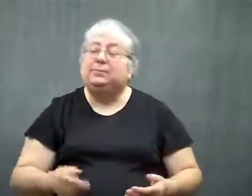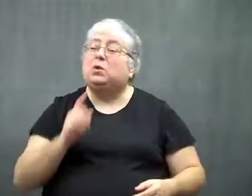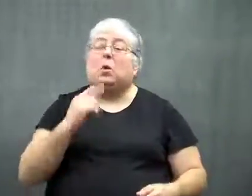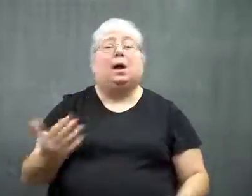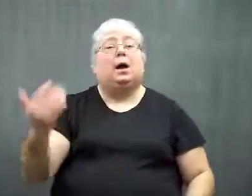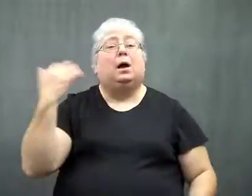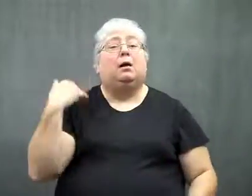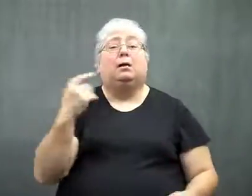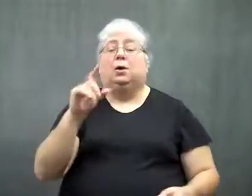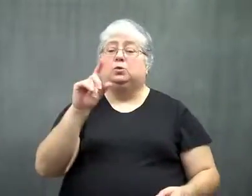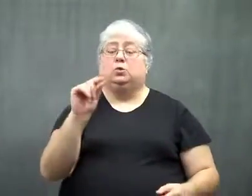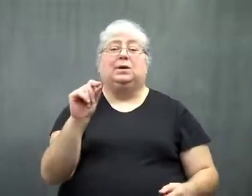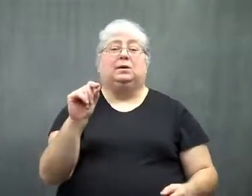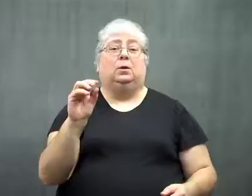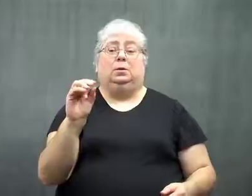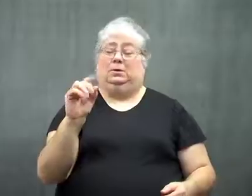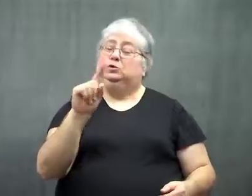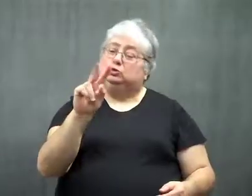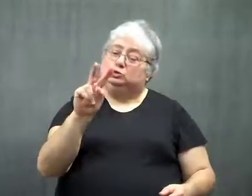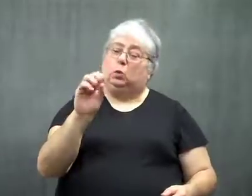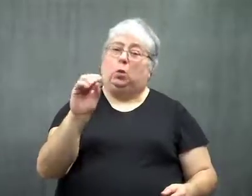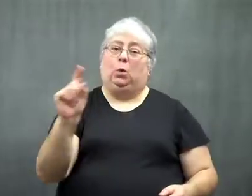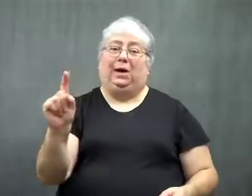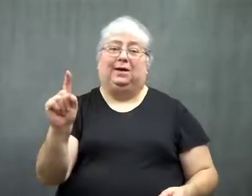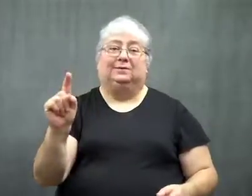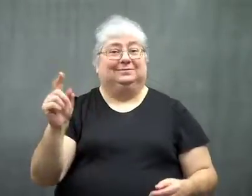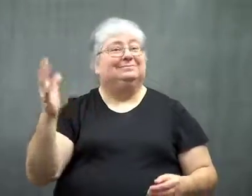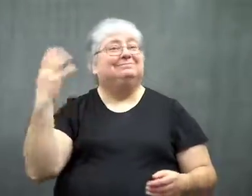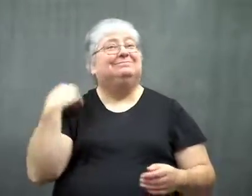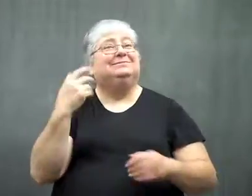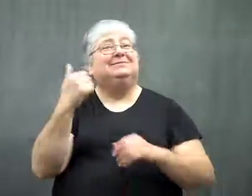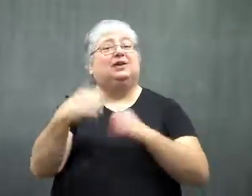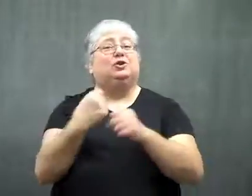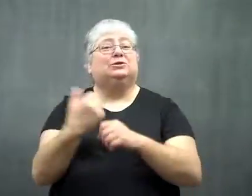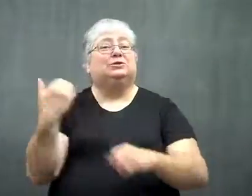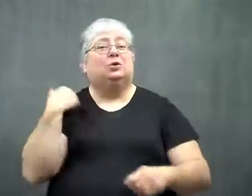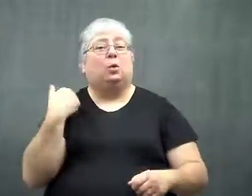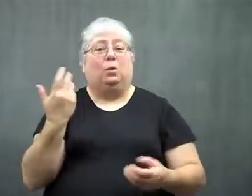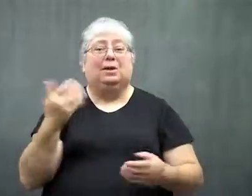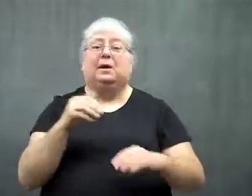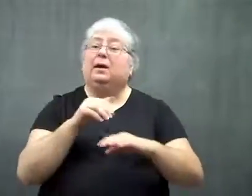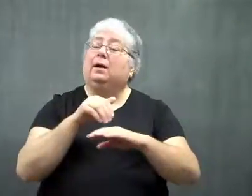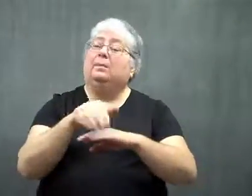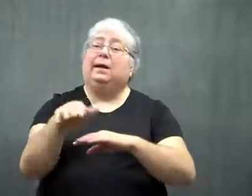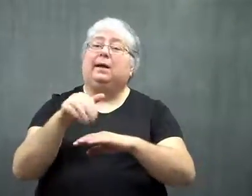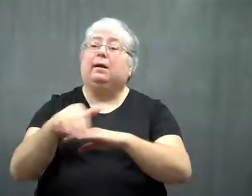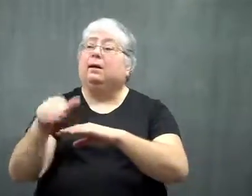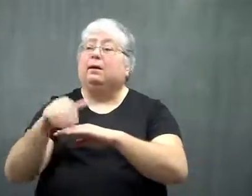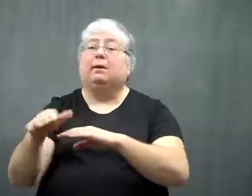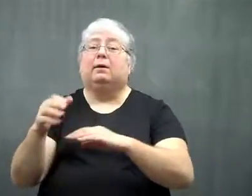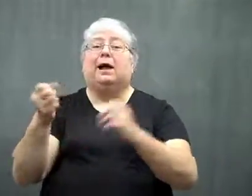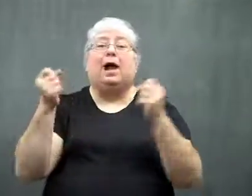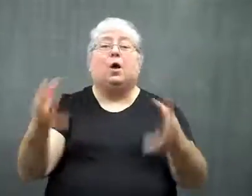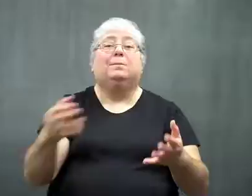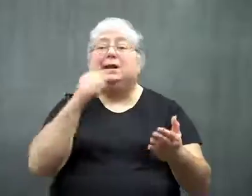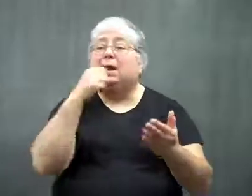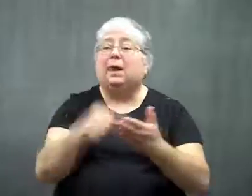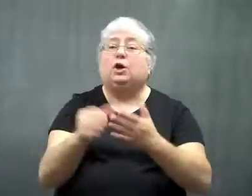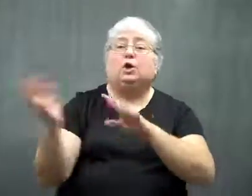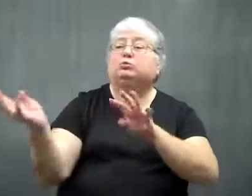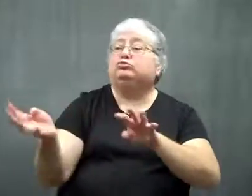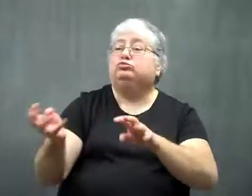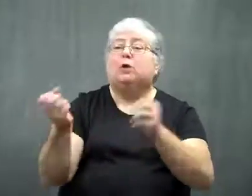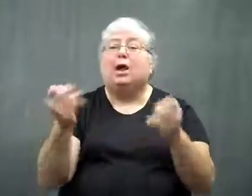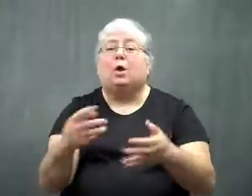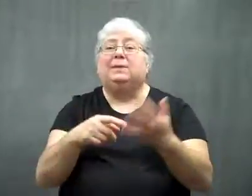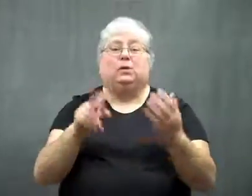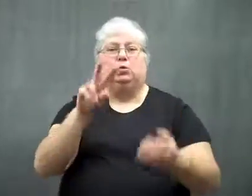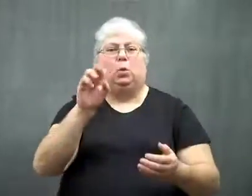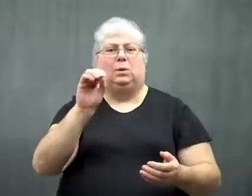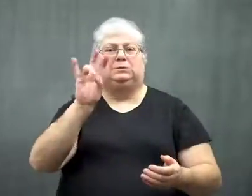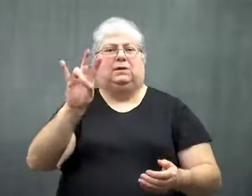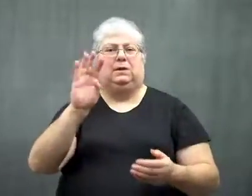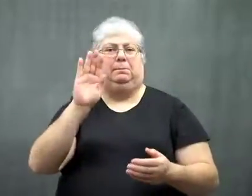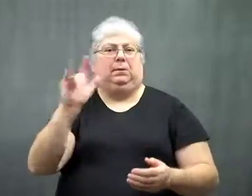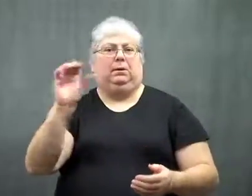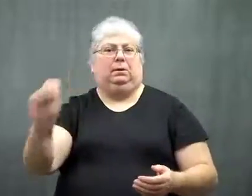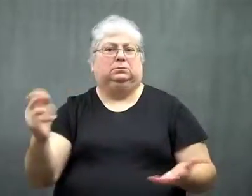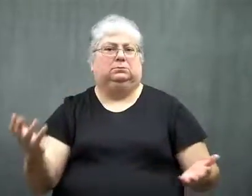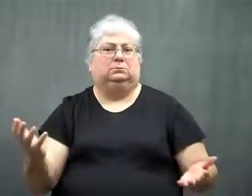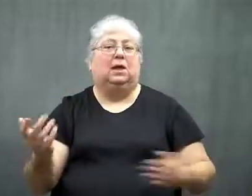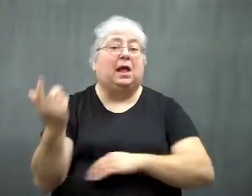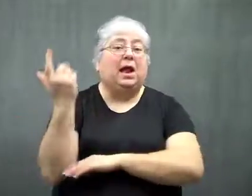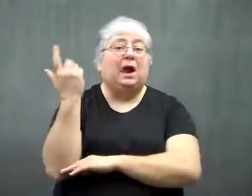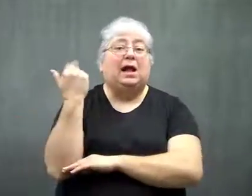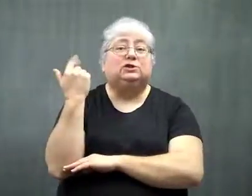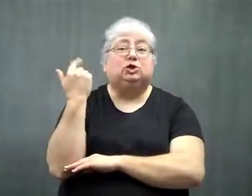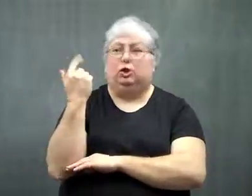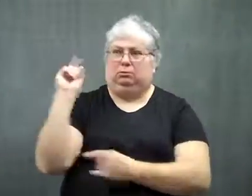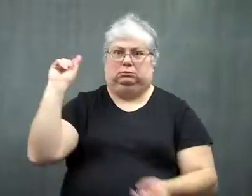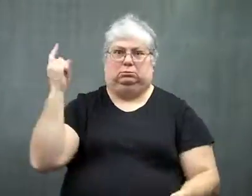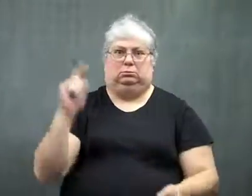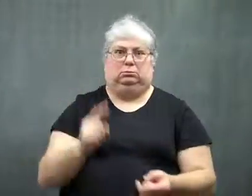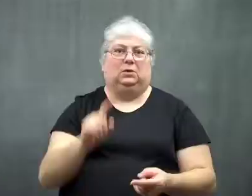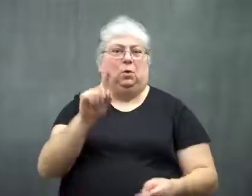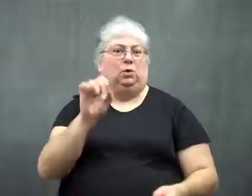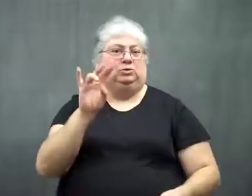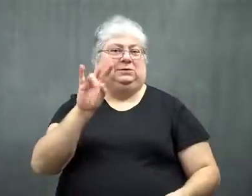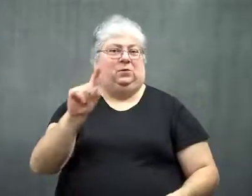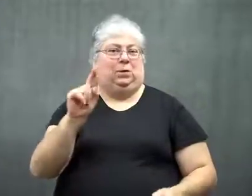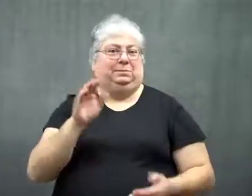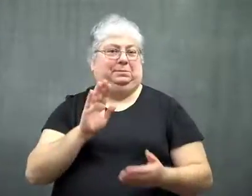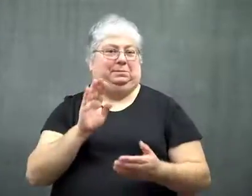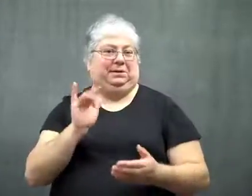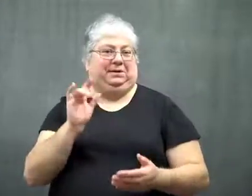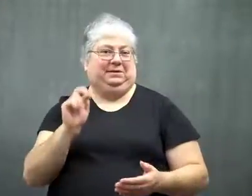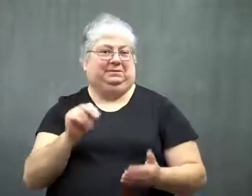10 years ago, in 2001, 207 billion letters were mailed.